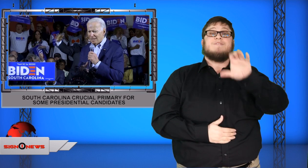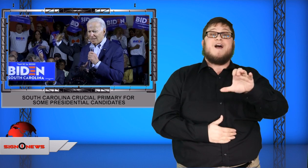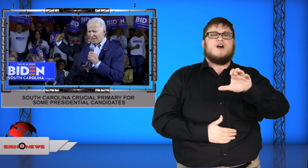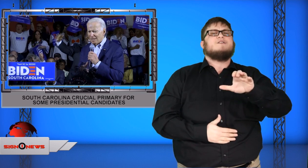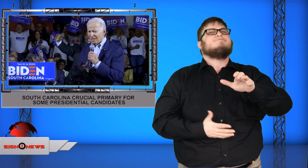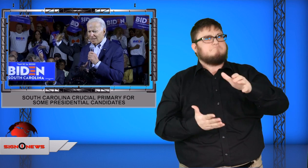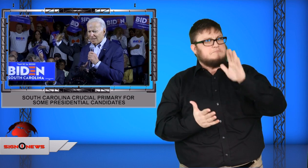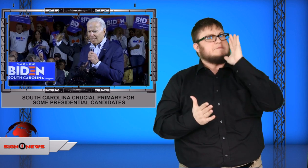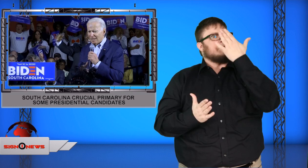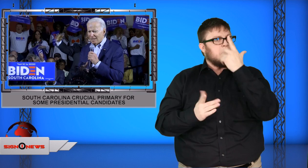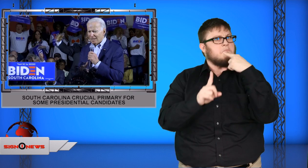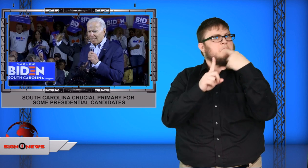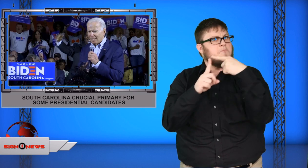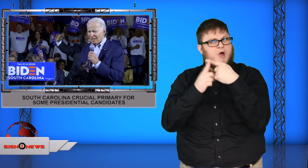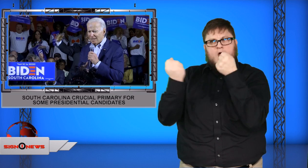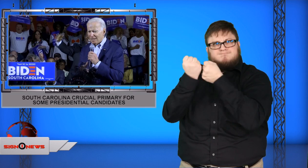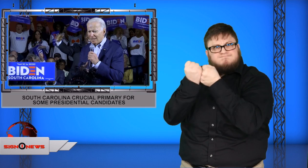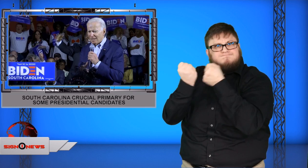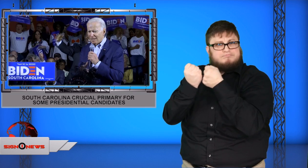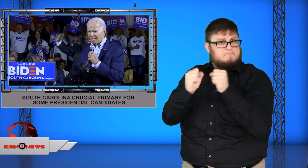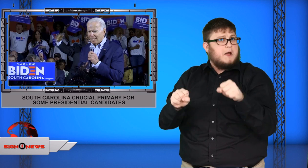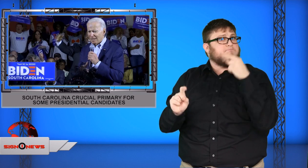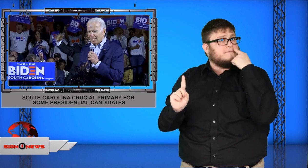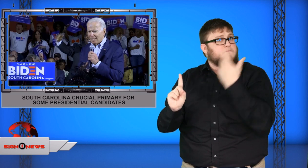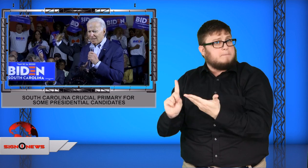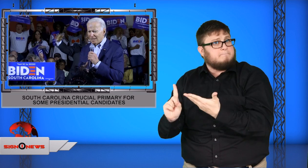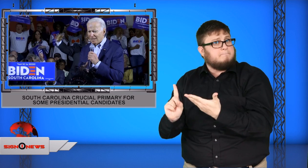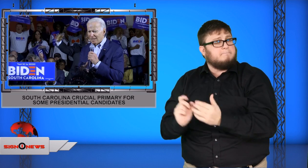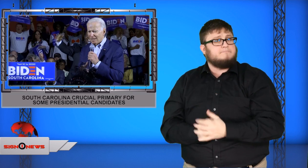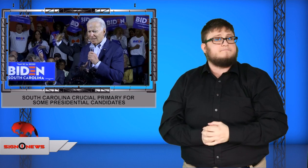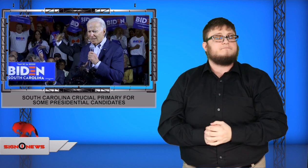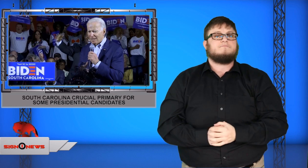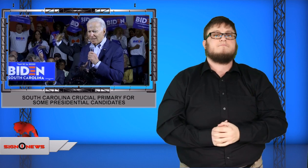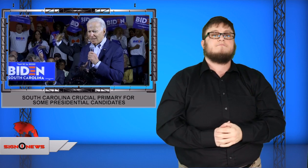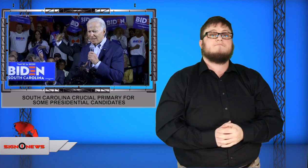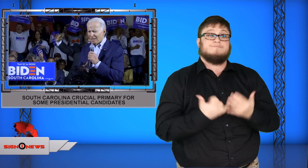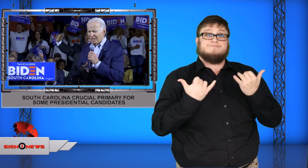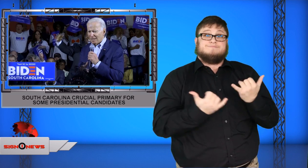And South Carolina looks favorable for Biden.